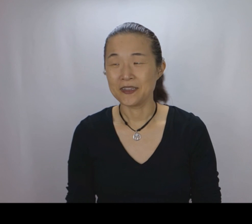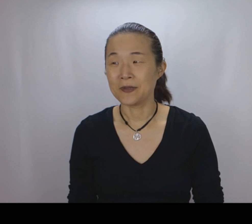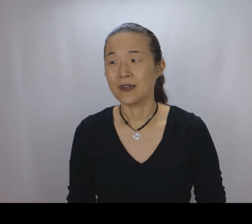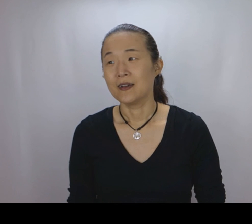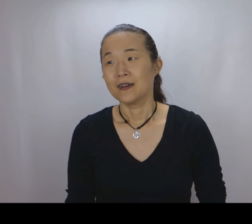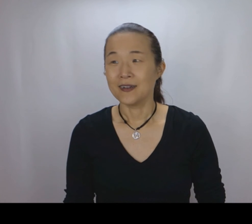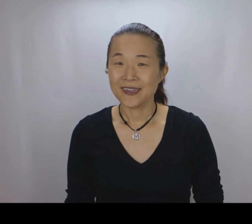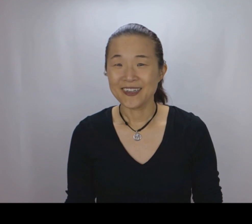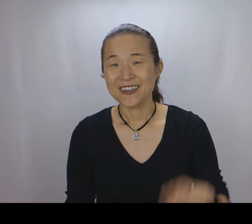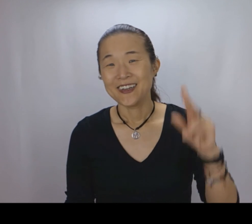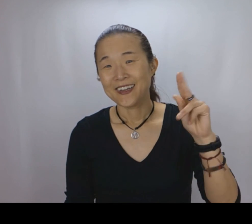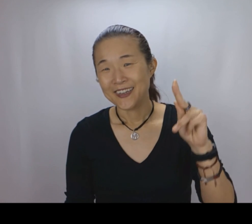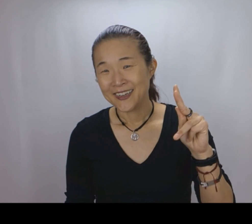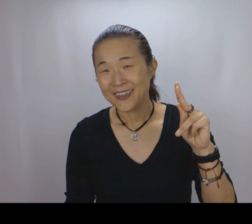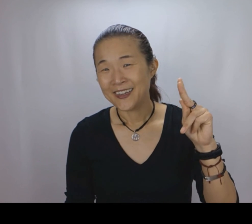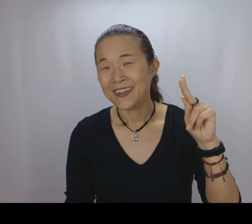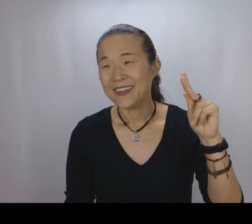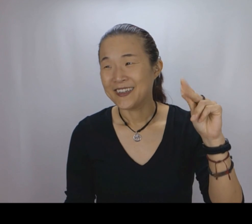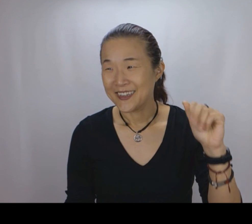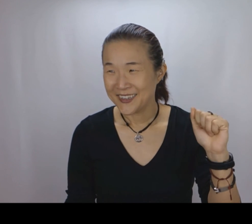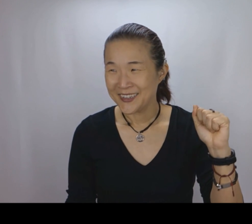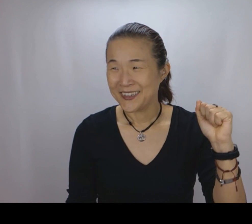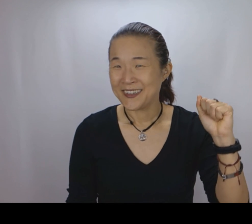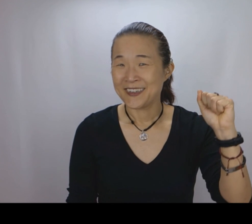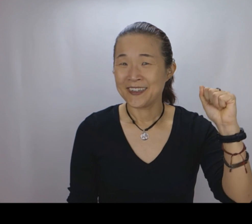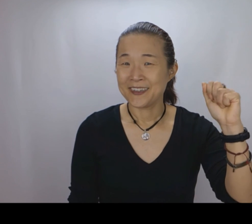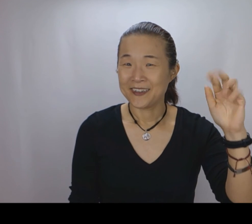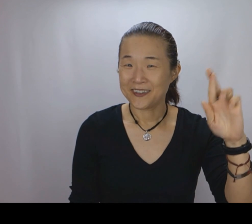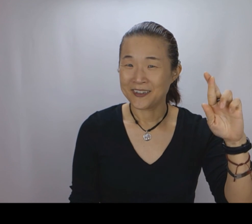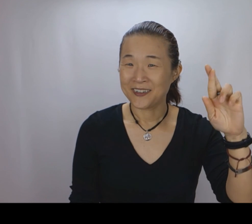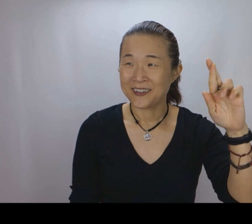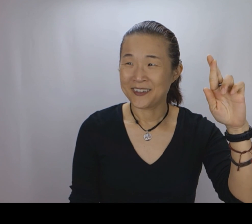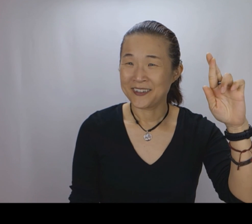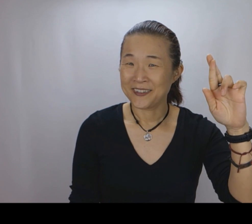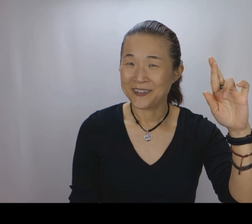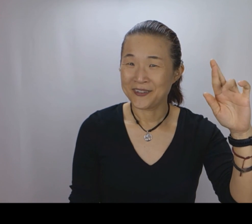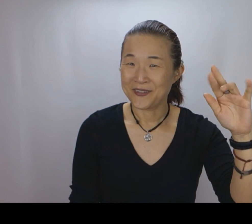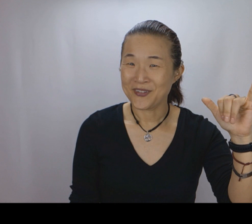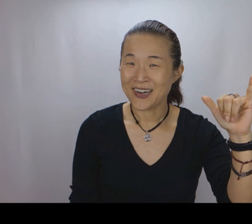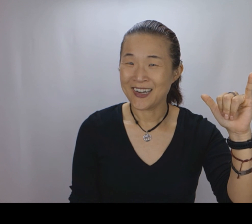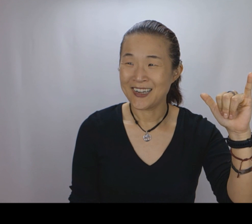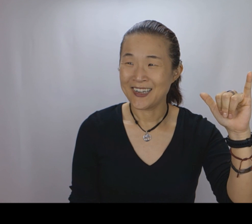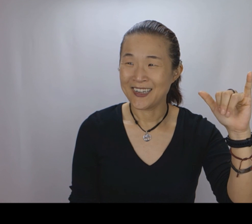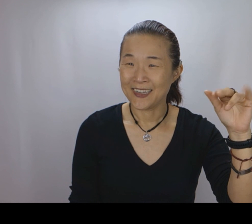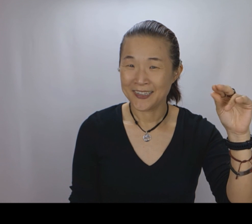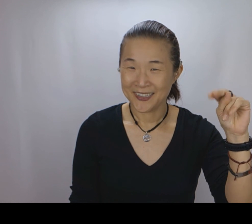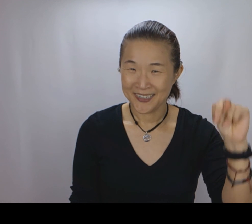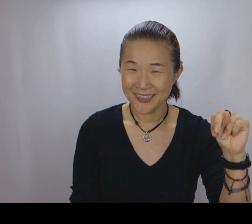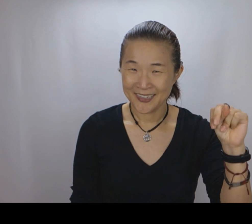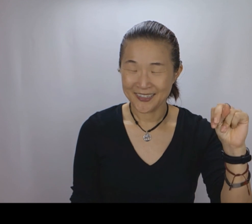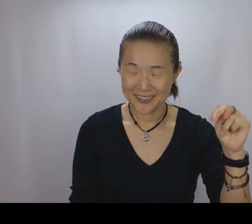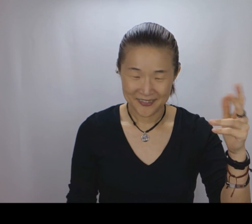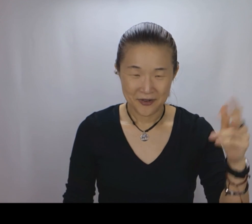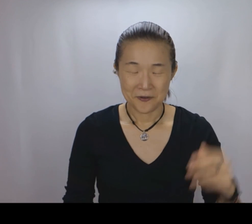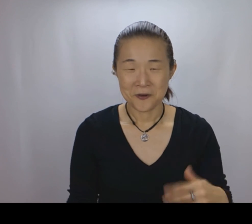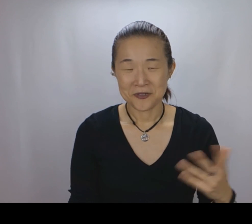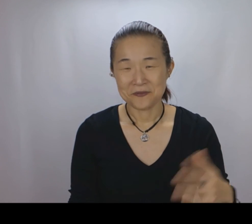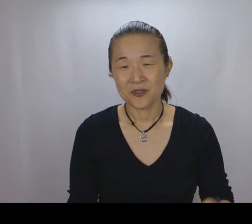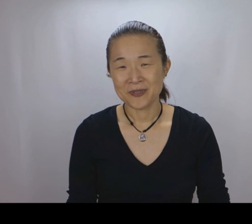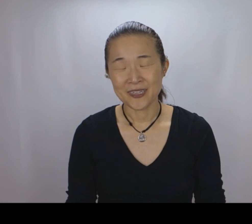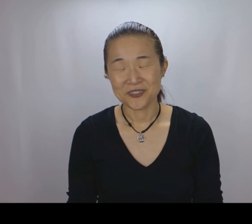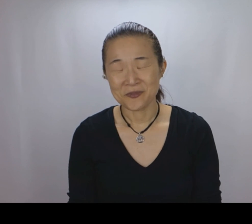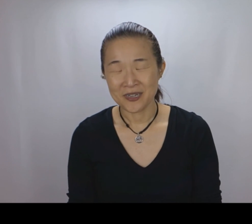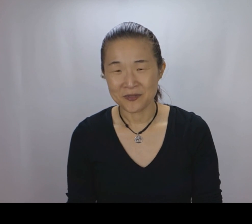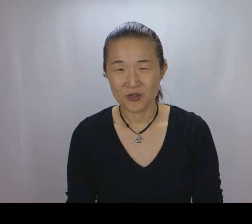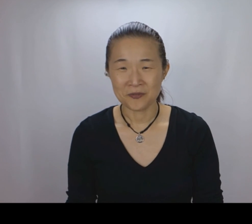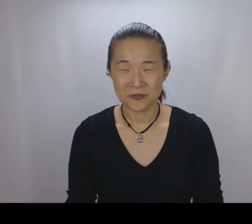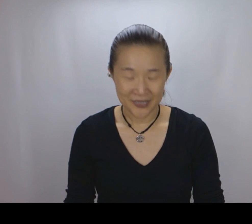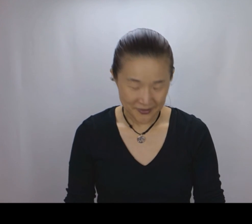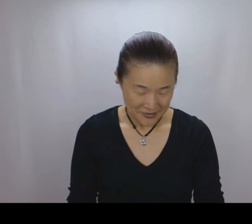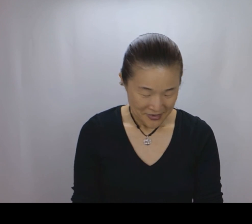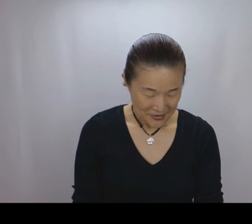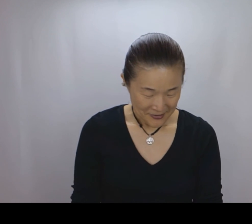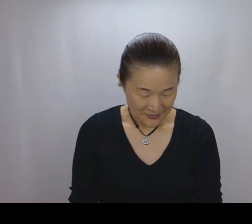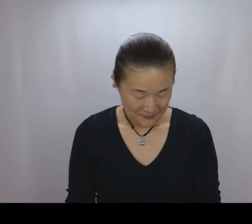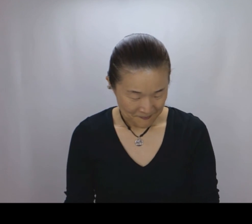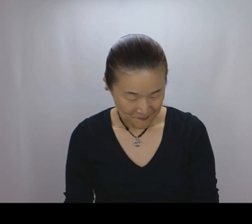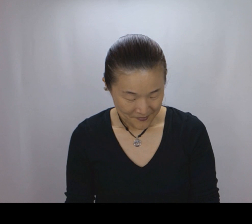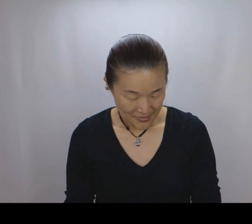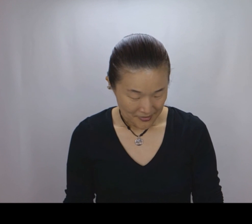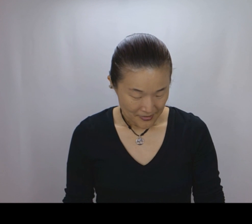and they'll say, OK, K A R Y N, or they'll be nicer about it probably.